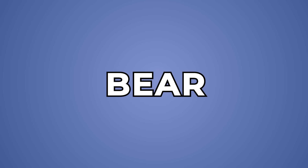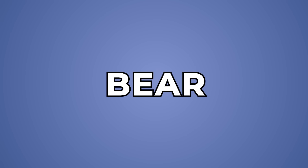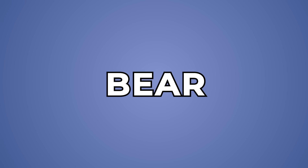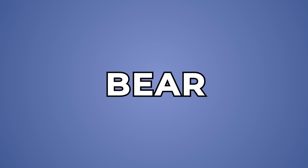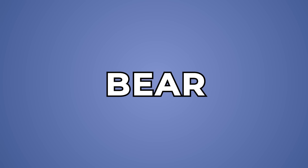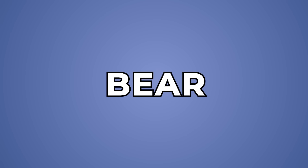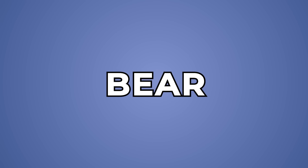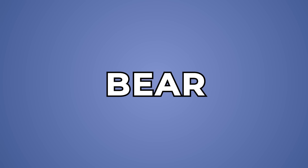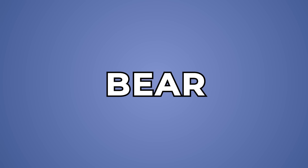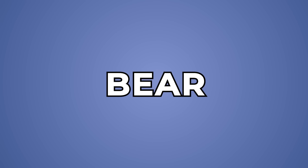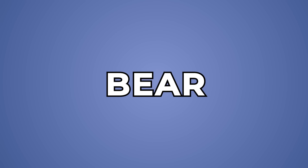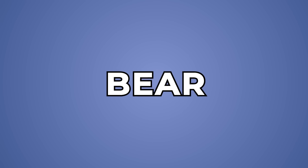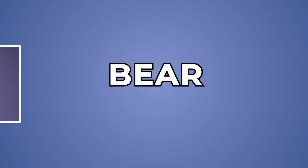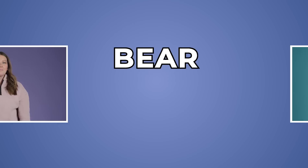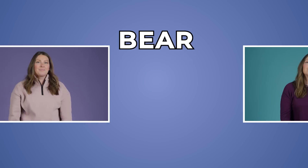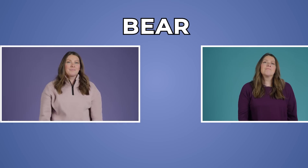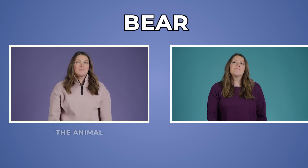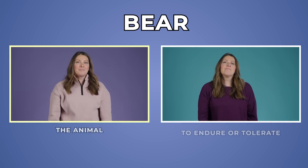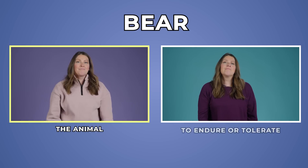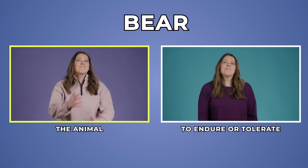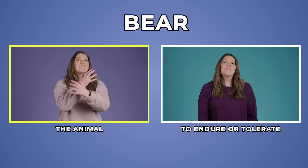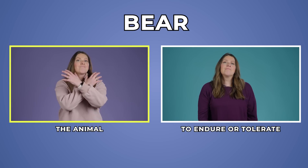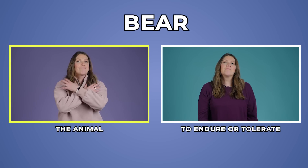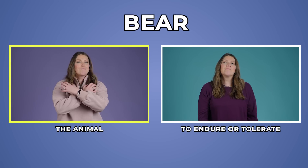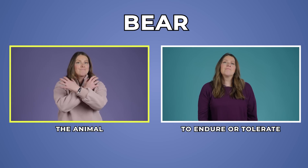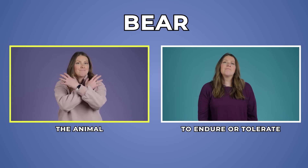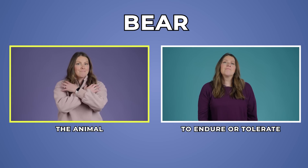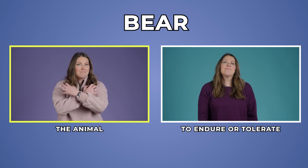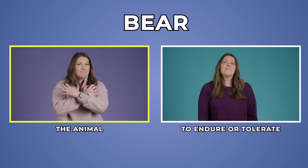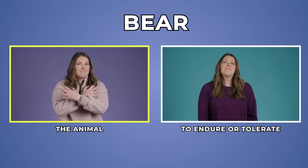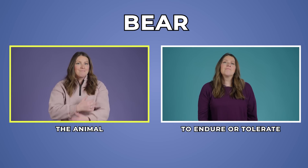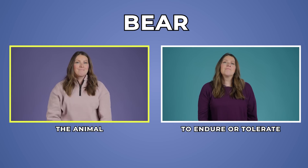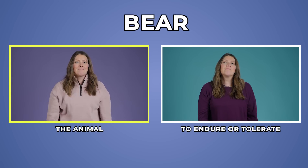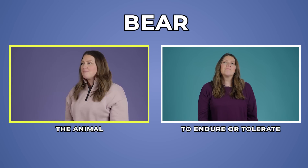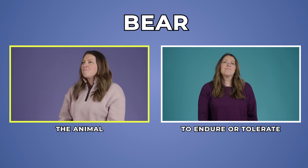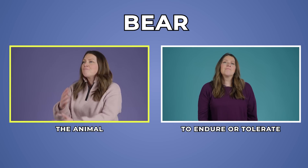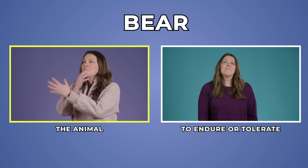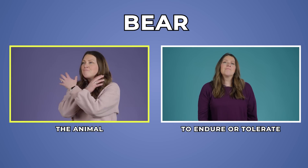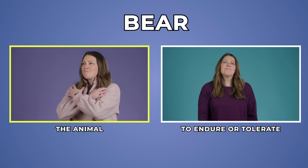Bear. The animal.